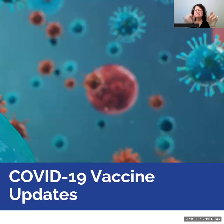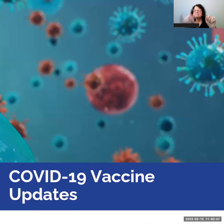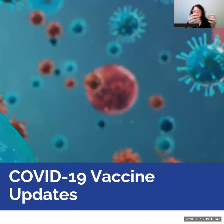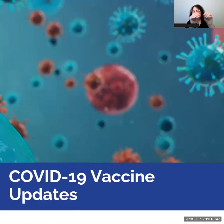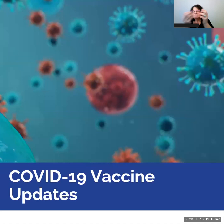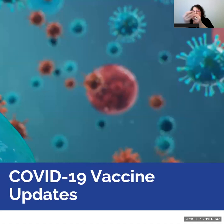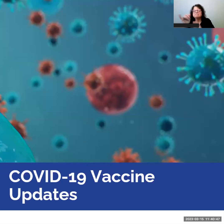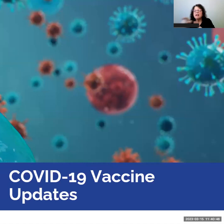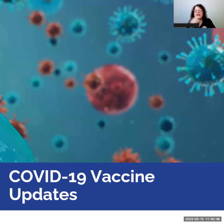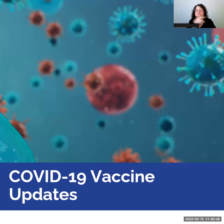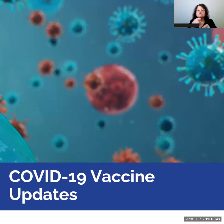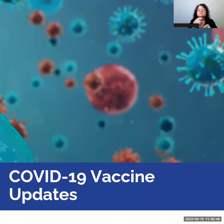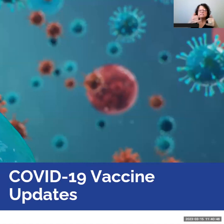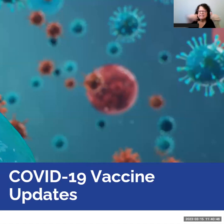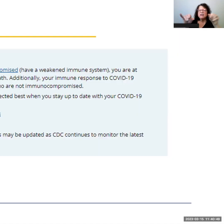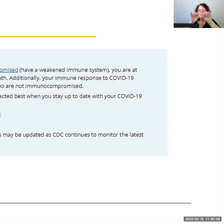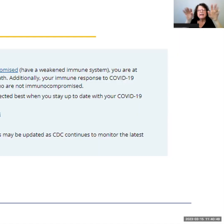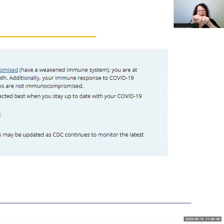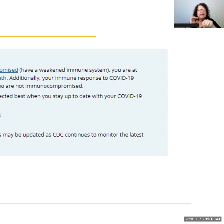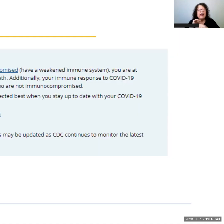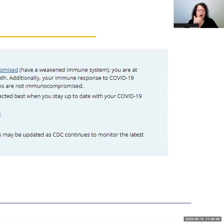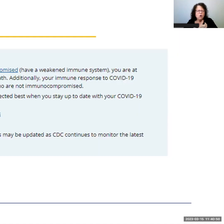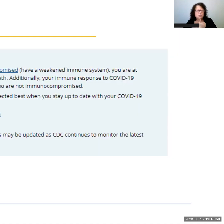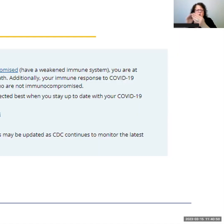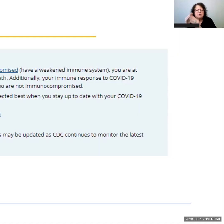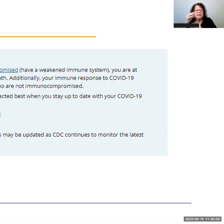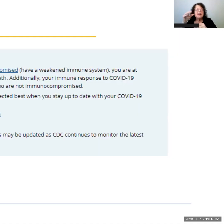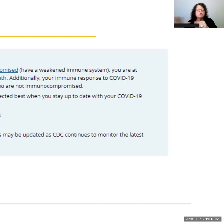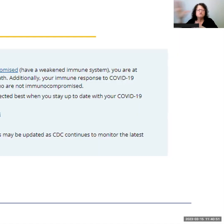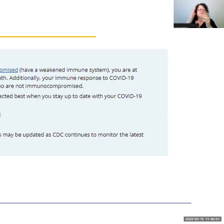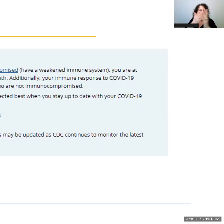community, and across the country. So some vaccine updates